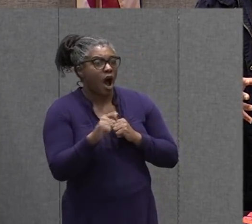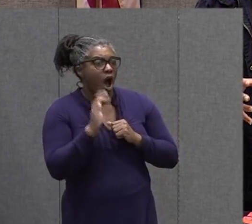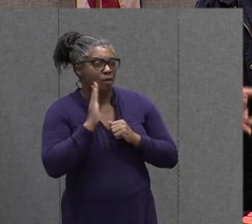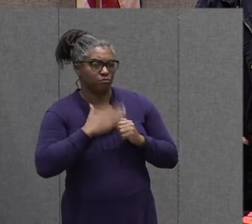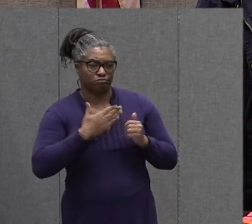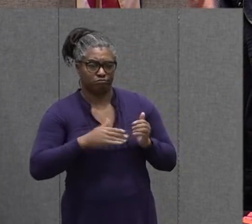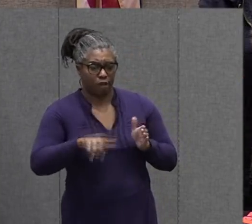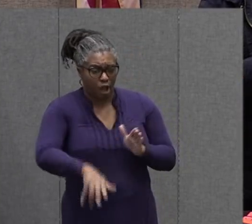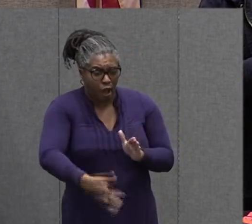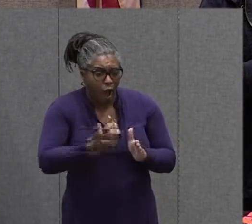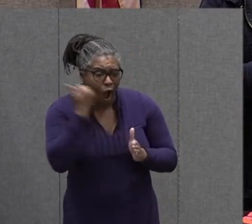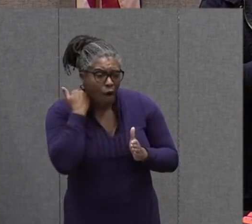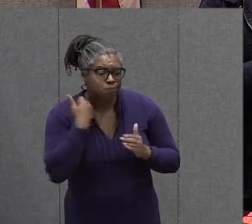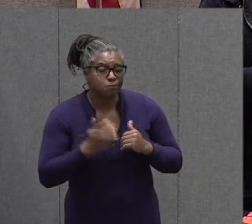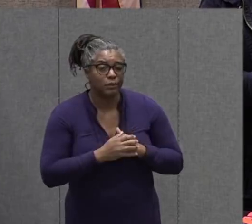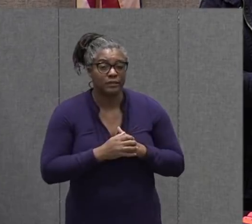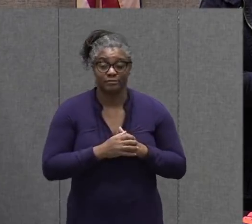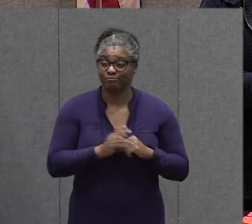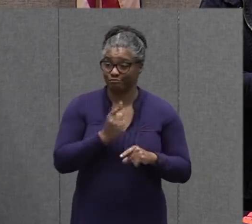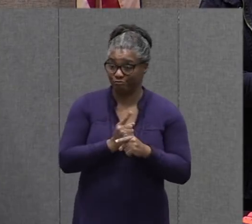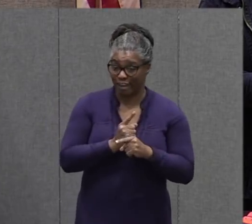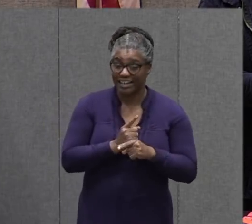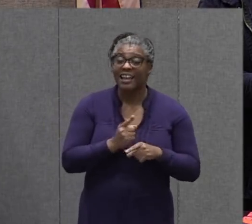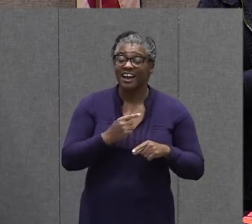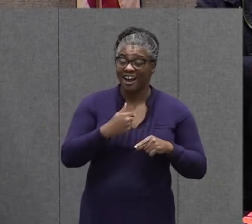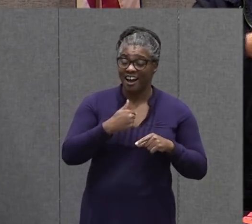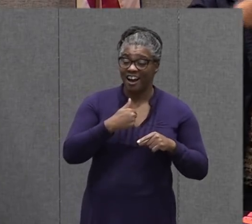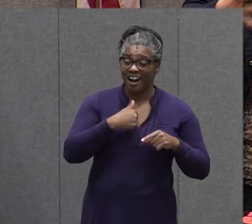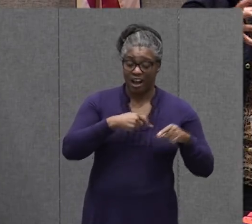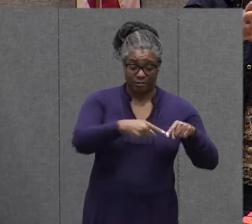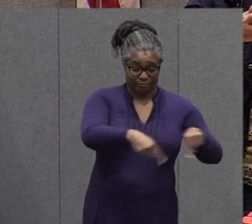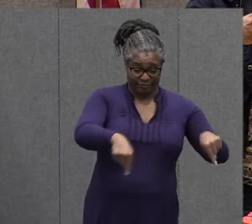and I put them in one plastic bowl, so I had one gigantic,